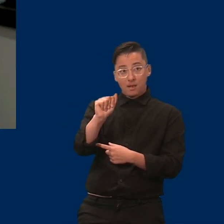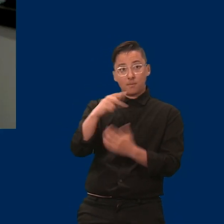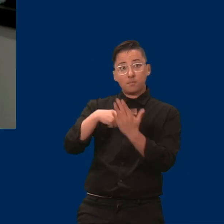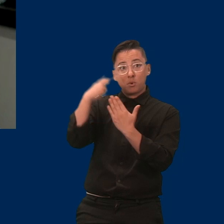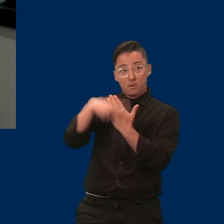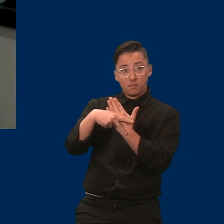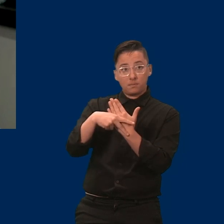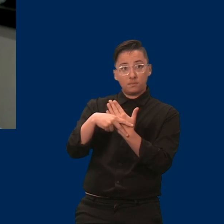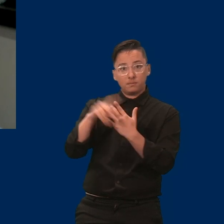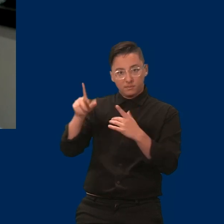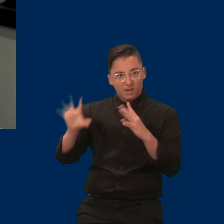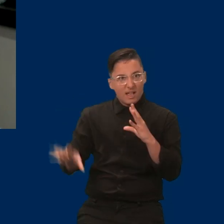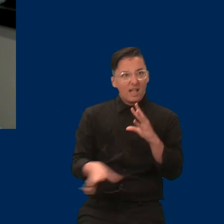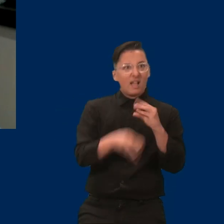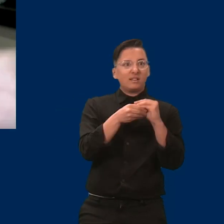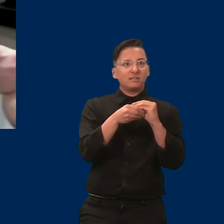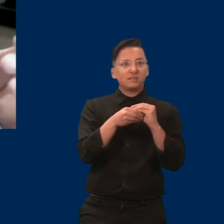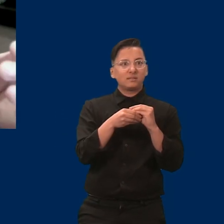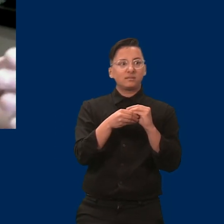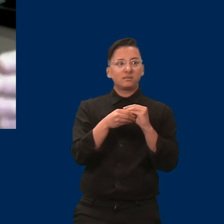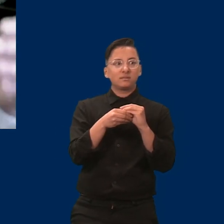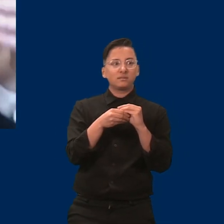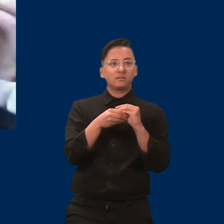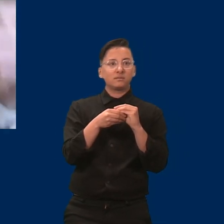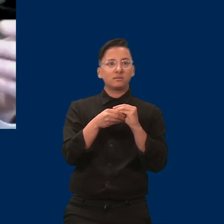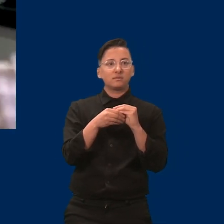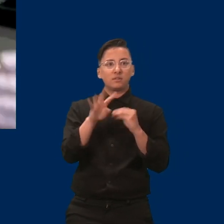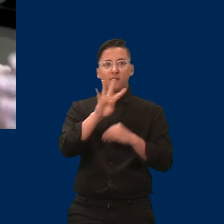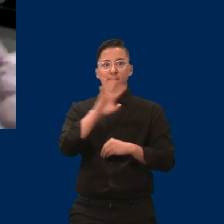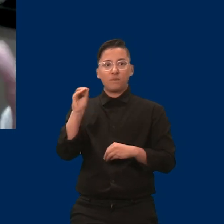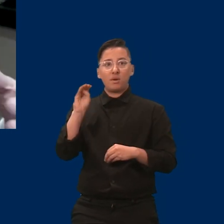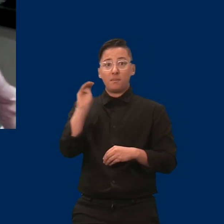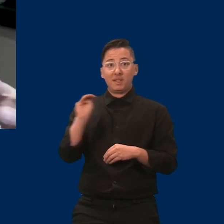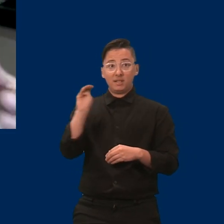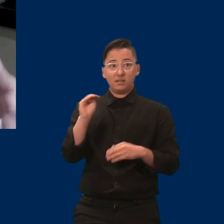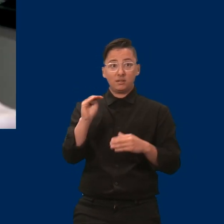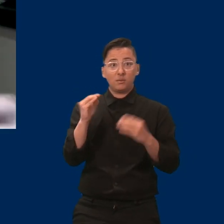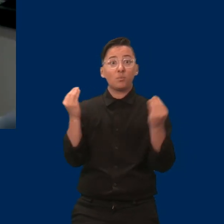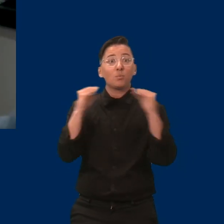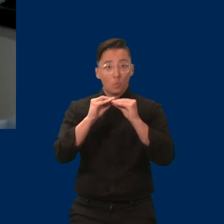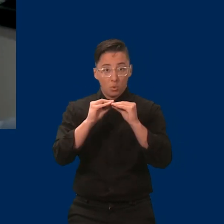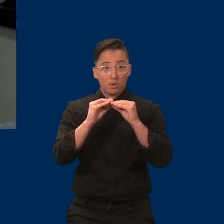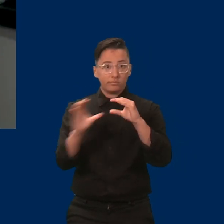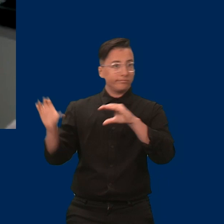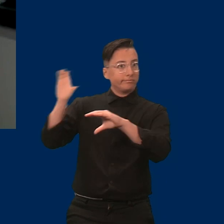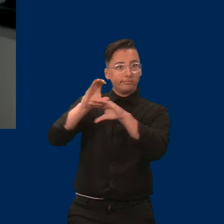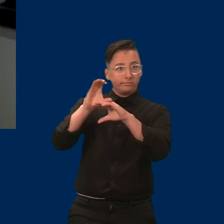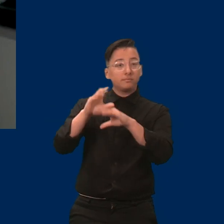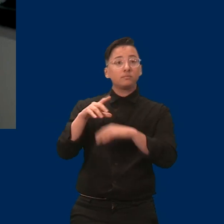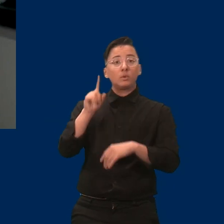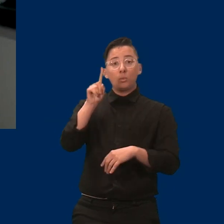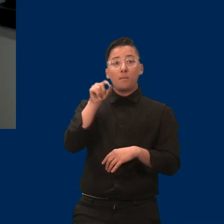That should be in that same bucket, right? $1.825 billion is the simple math I did,